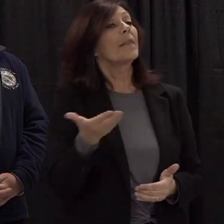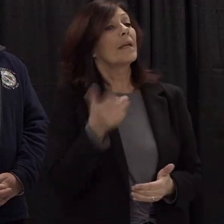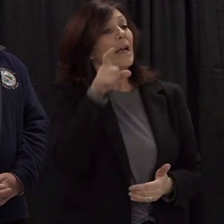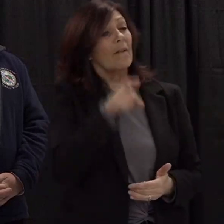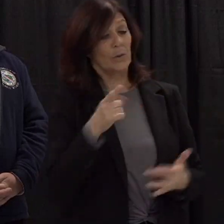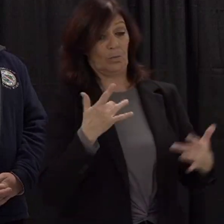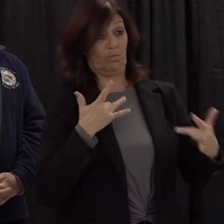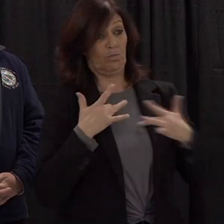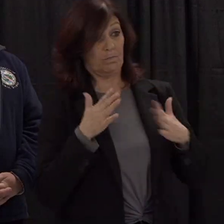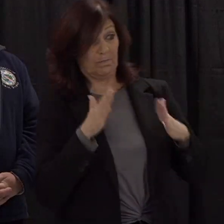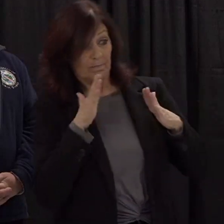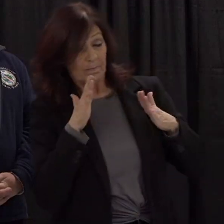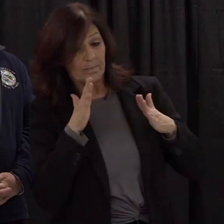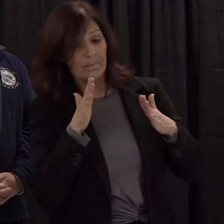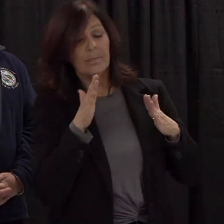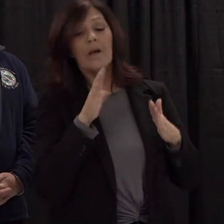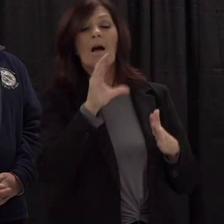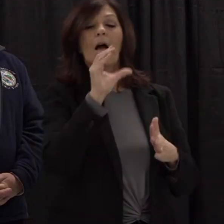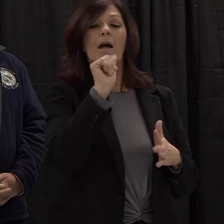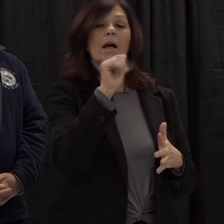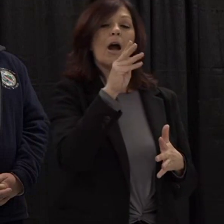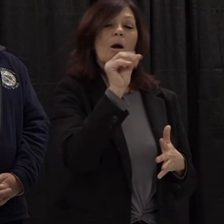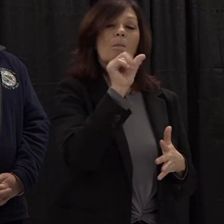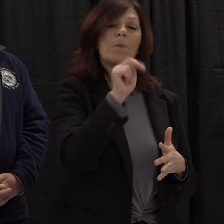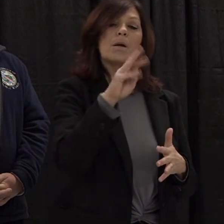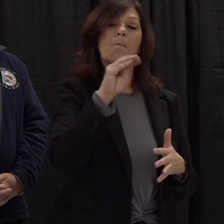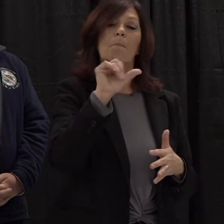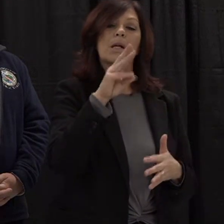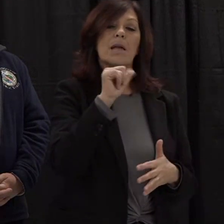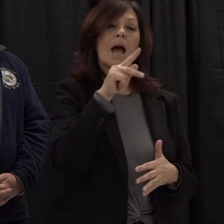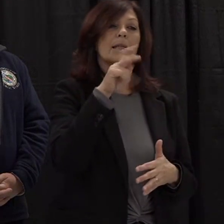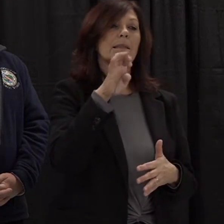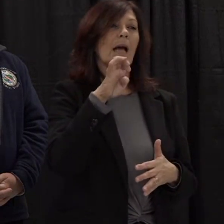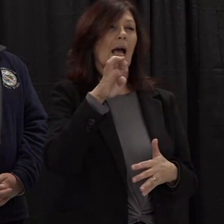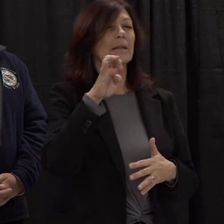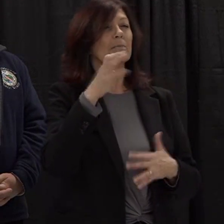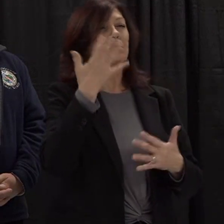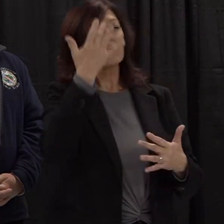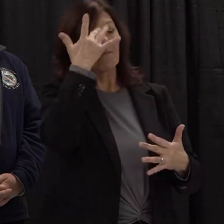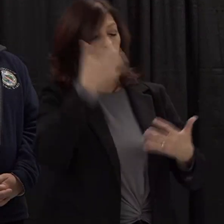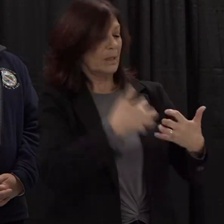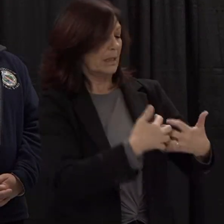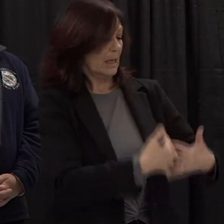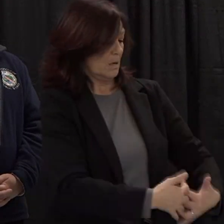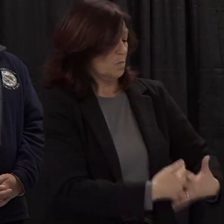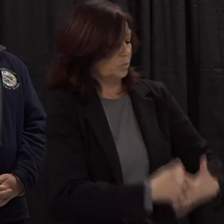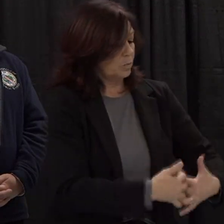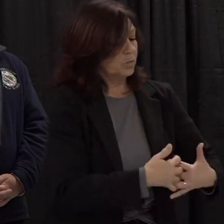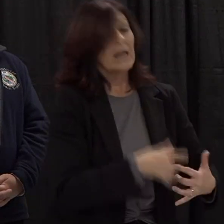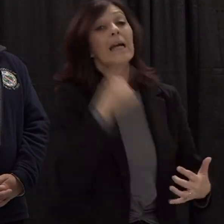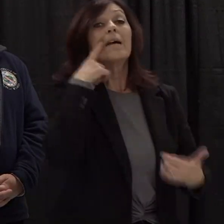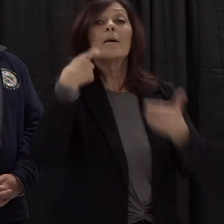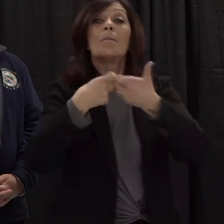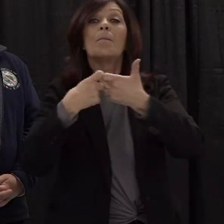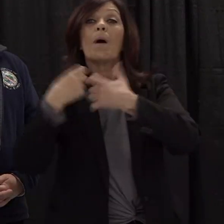have to worry about is carbon monoxide poisoning from generators. We know that many people unfortunately are going to be losing their heat